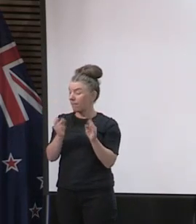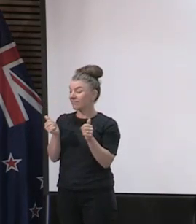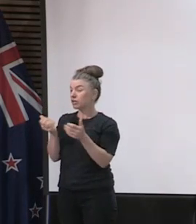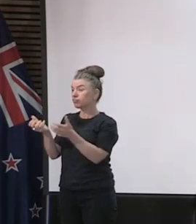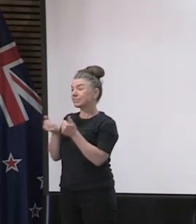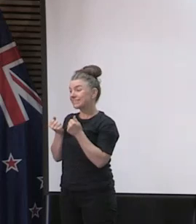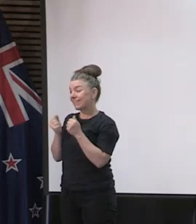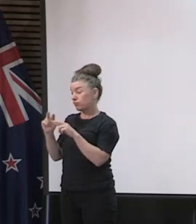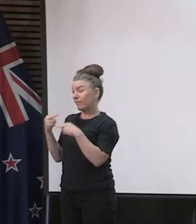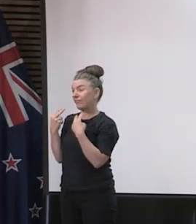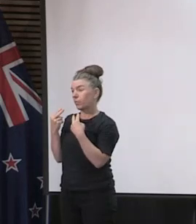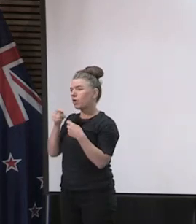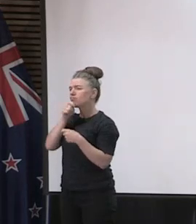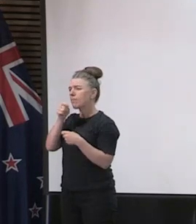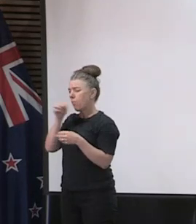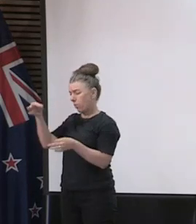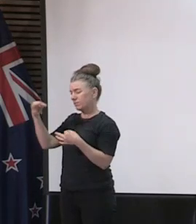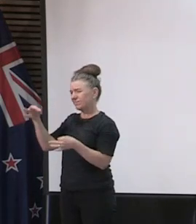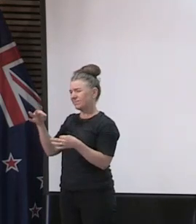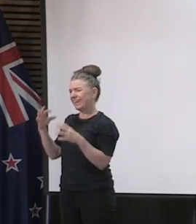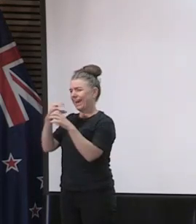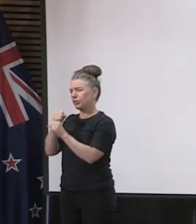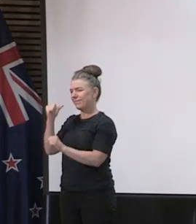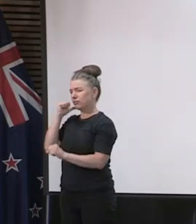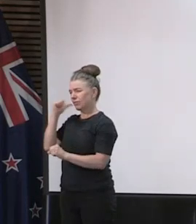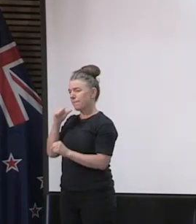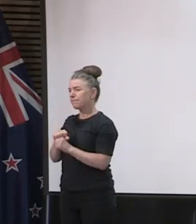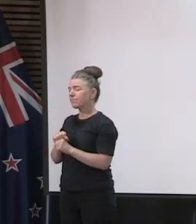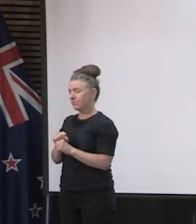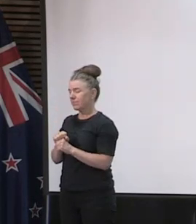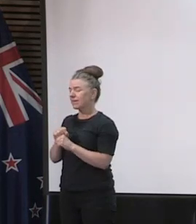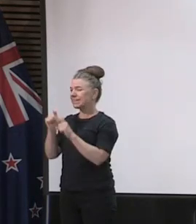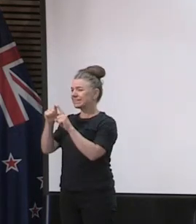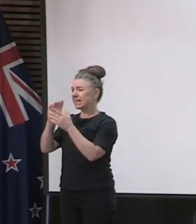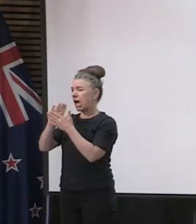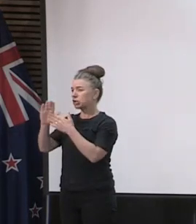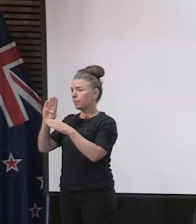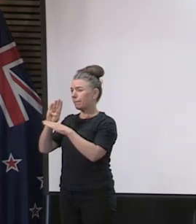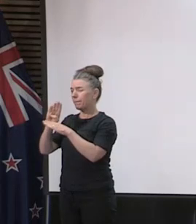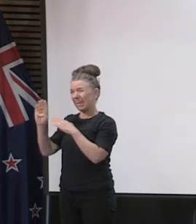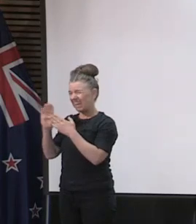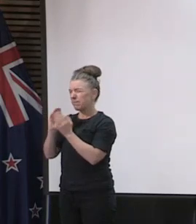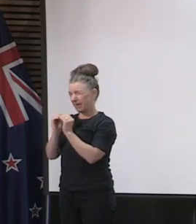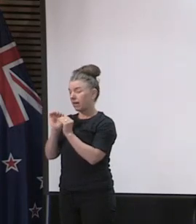beyond with the St Margaret's cluster. I received a copy of the review report yesterday,